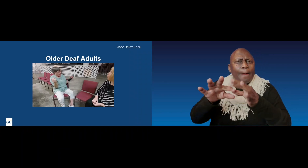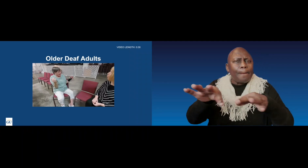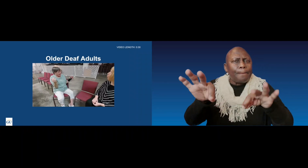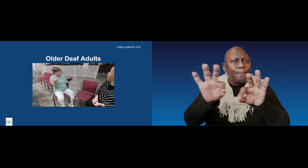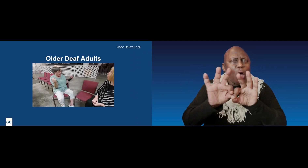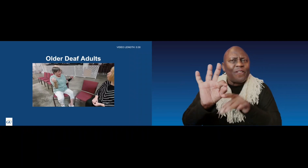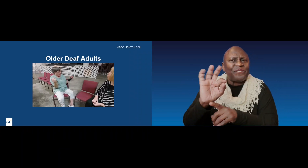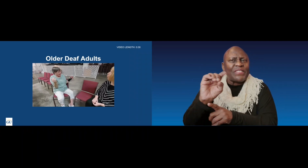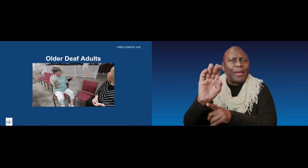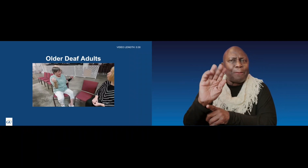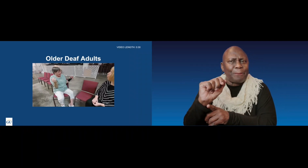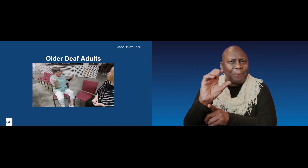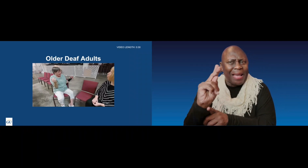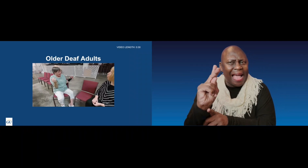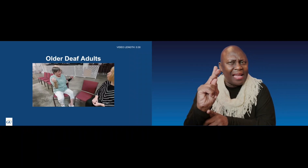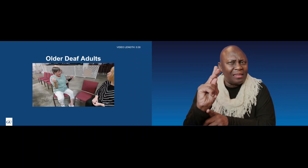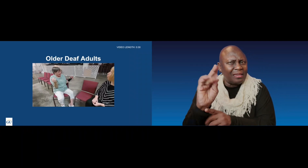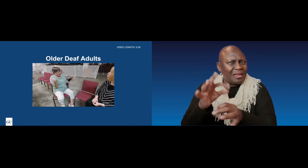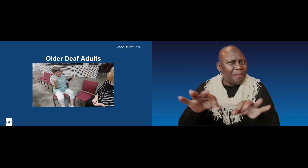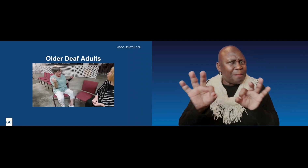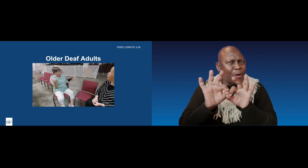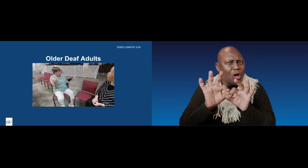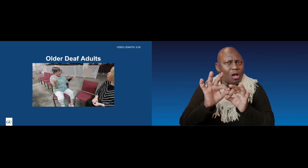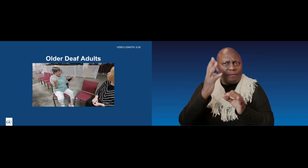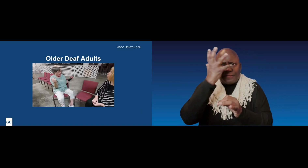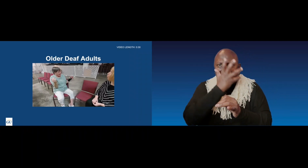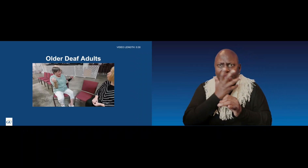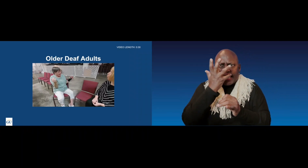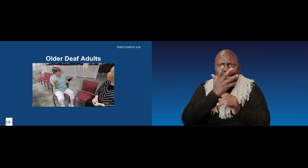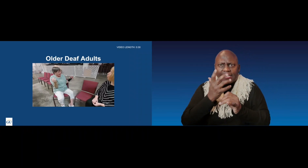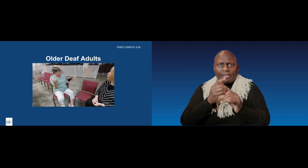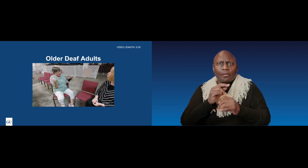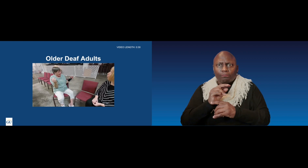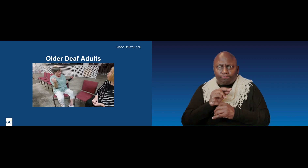Feedback is key, such as nodding,